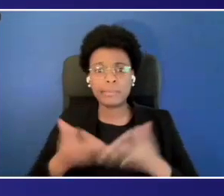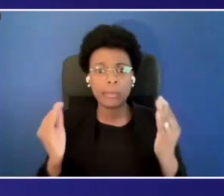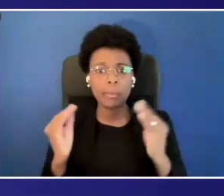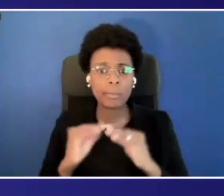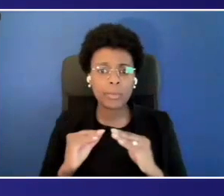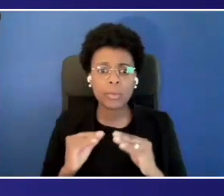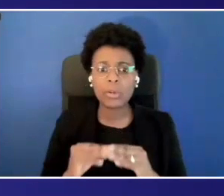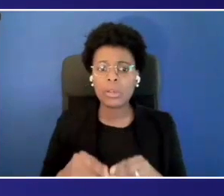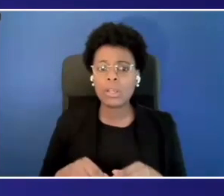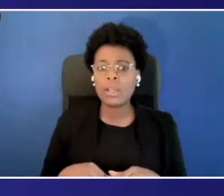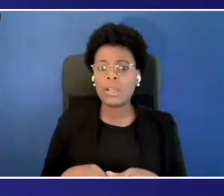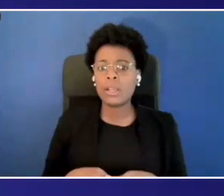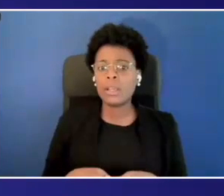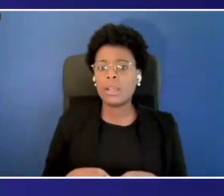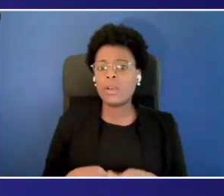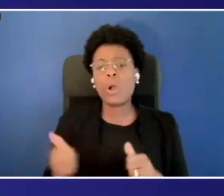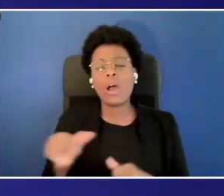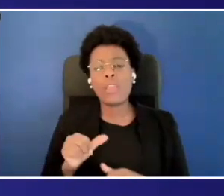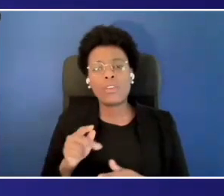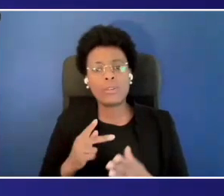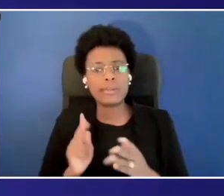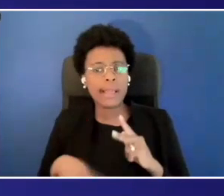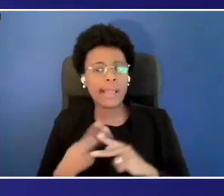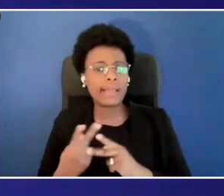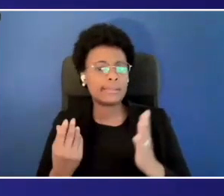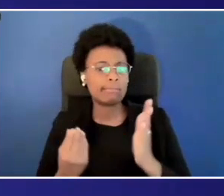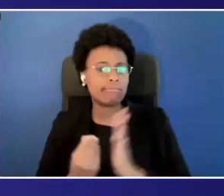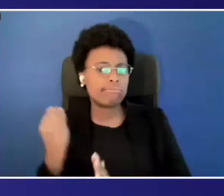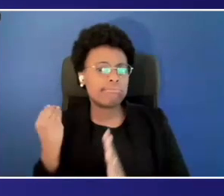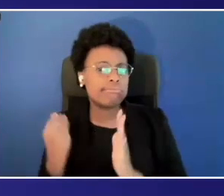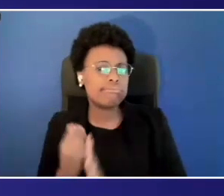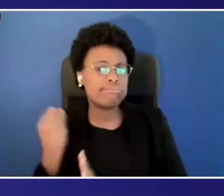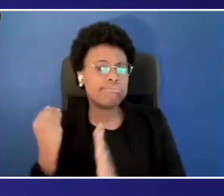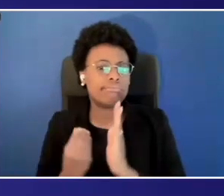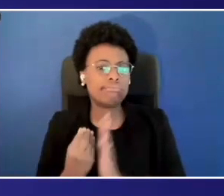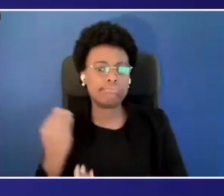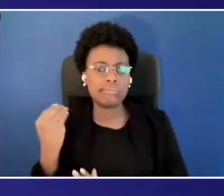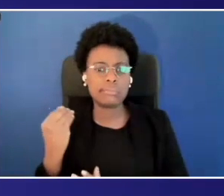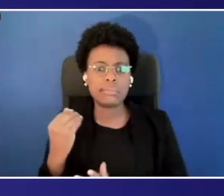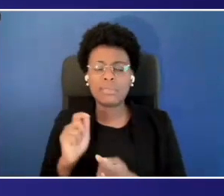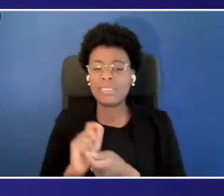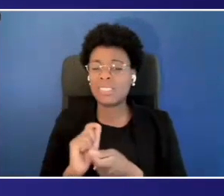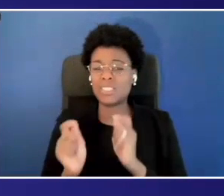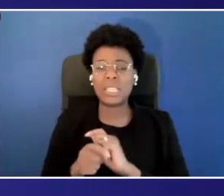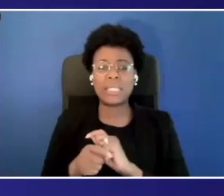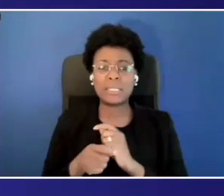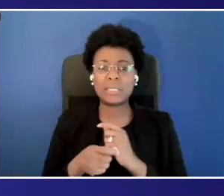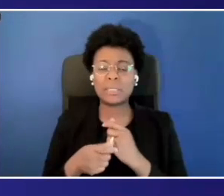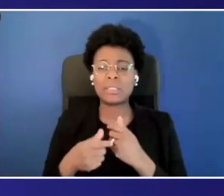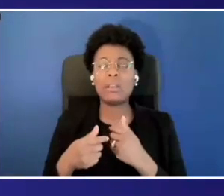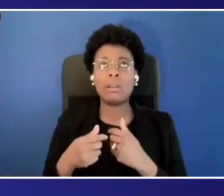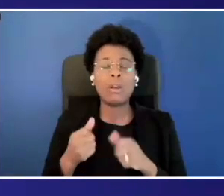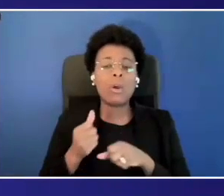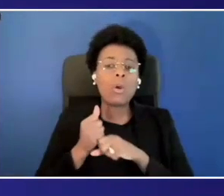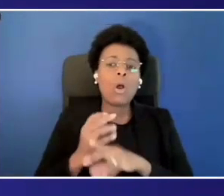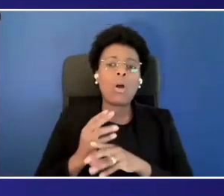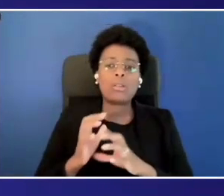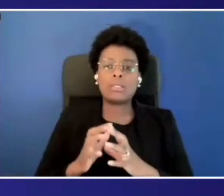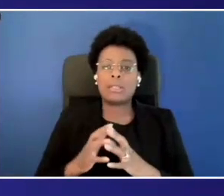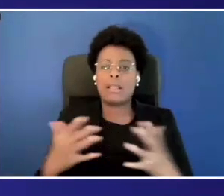And these changing these changes. Are. Inducing a lot of fear.